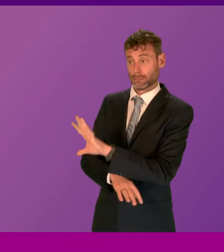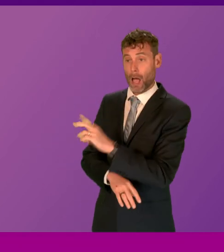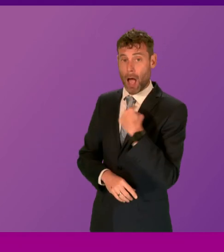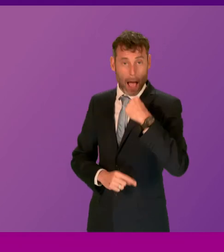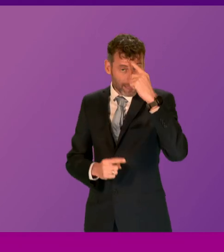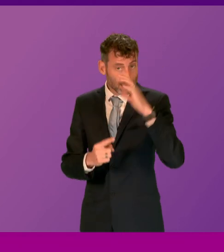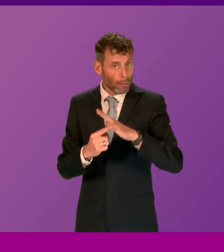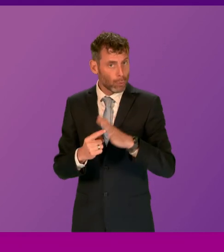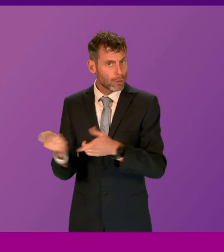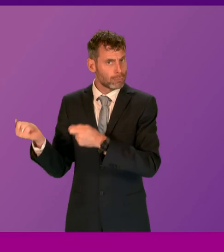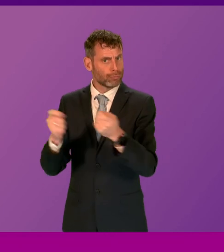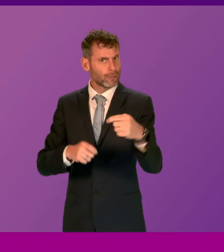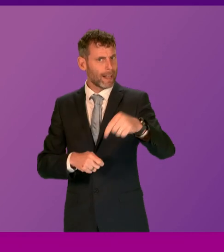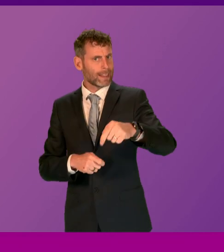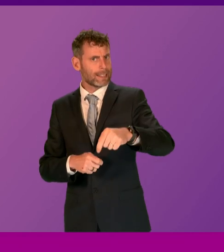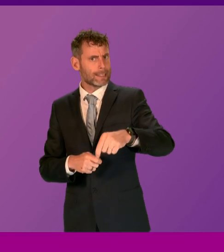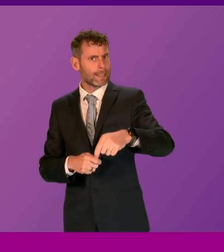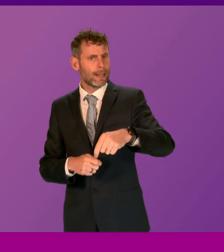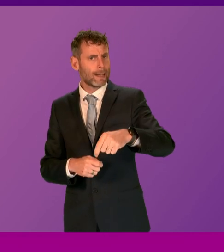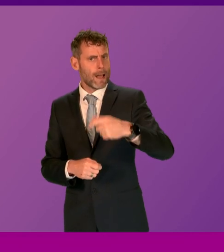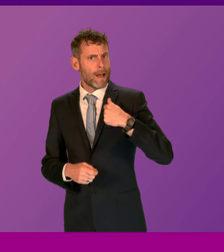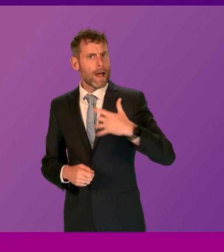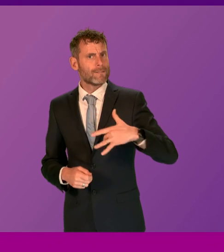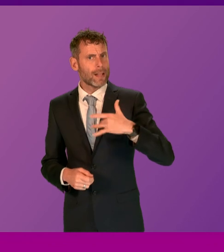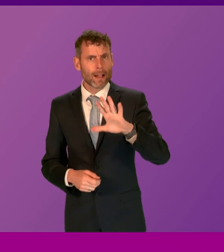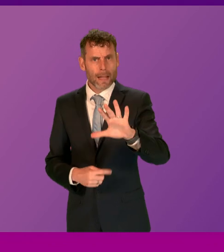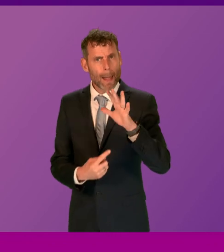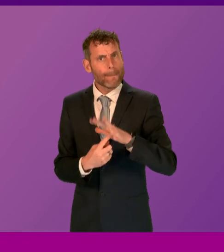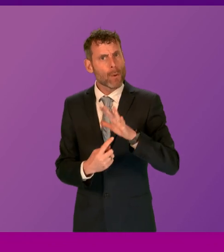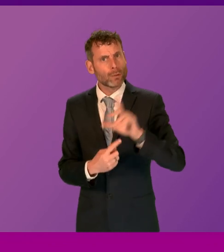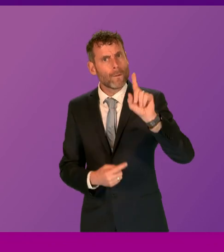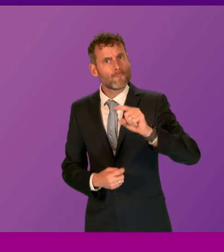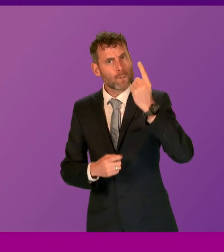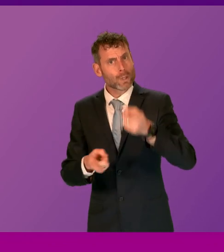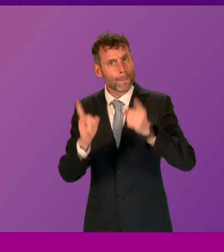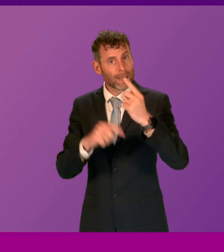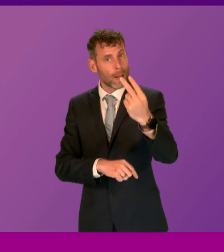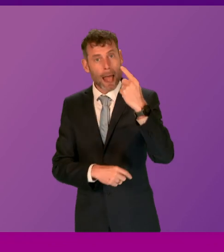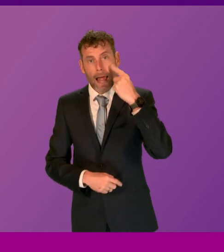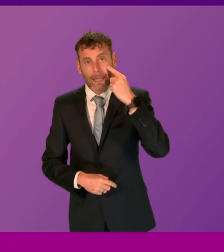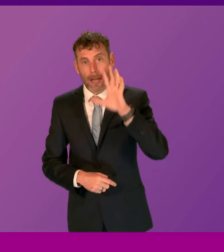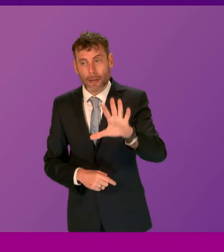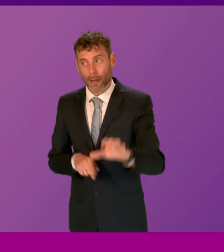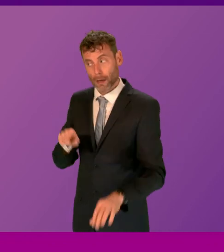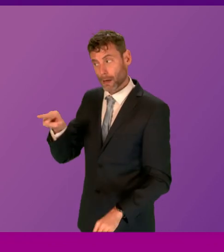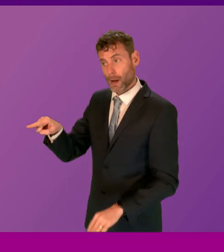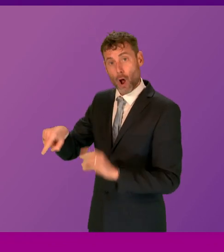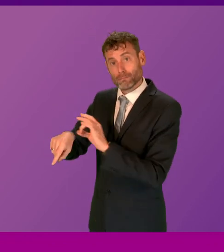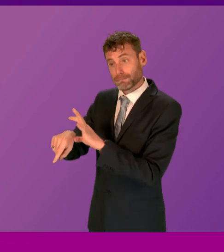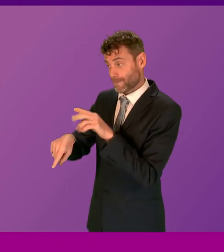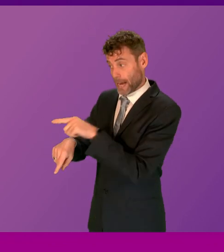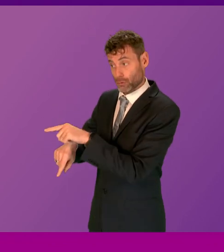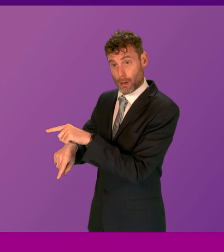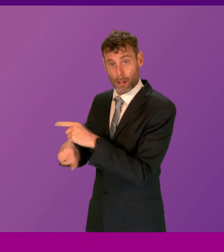It is really important that the First Minister listens to what our professionals in Scotland’s